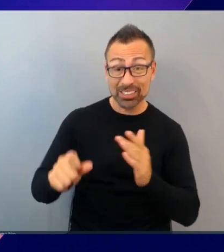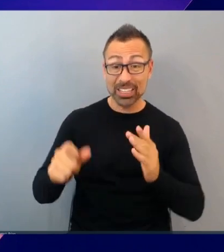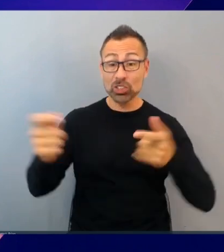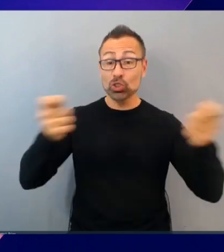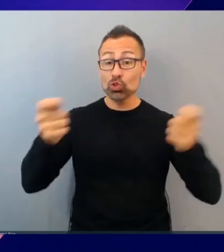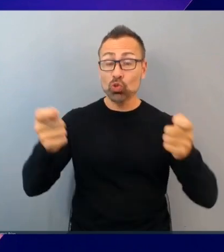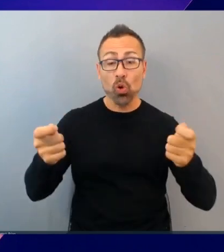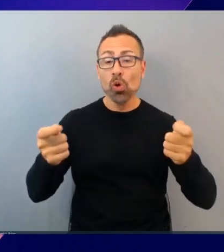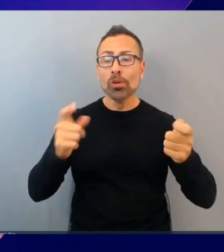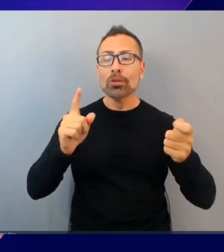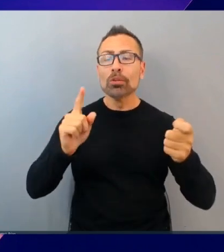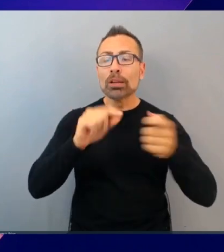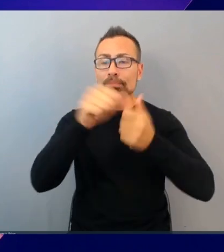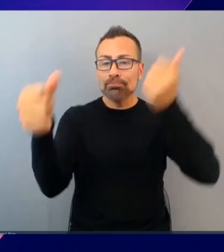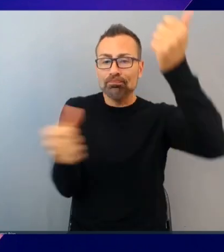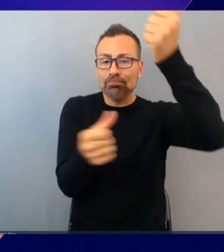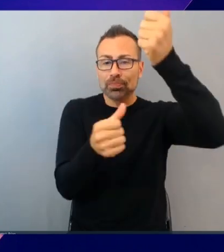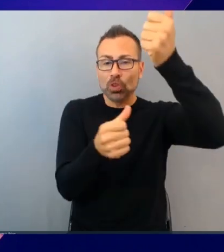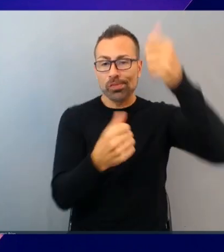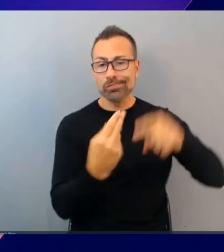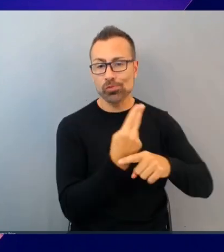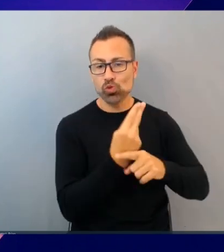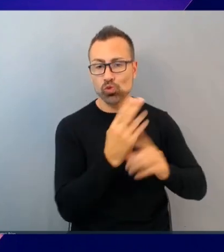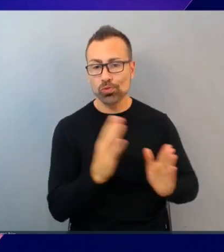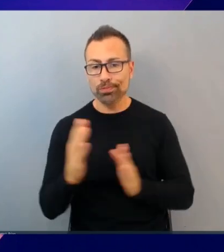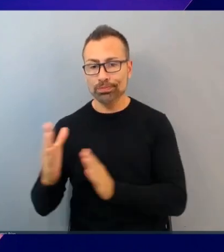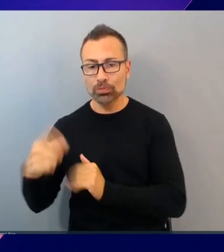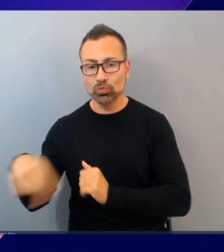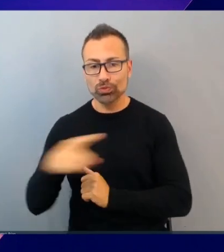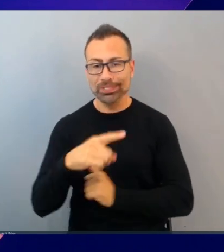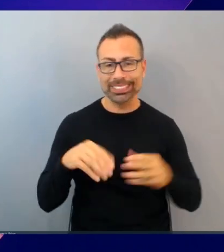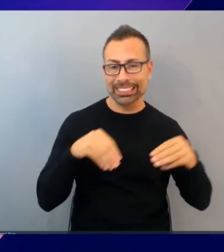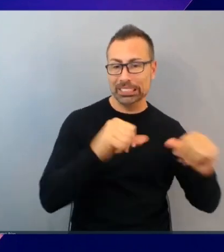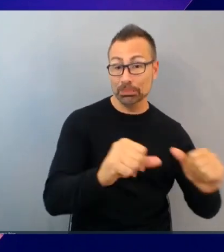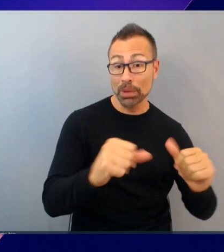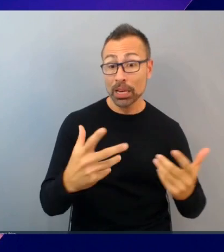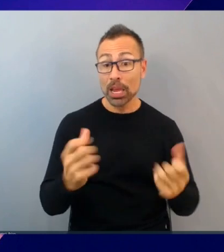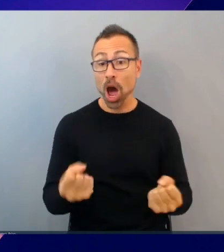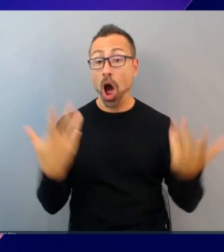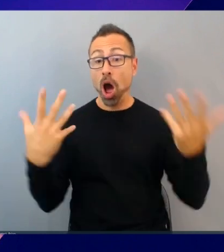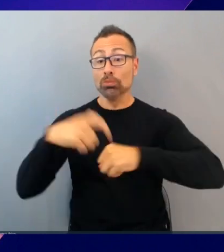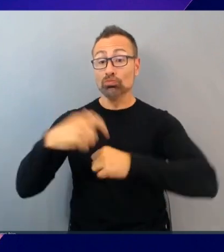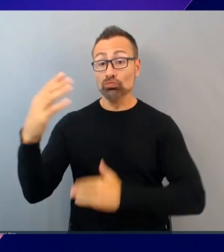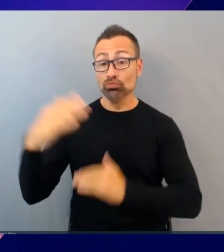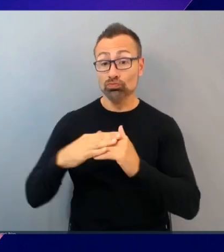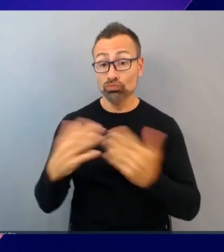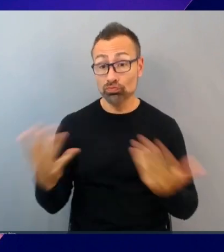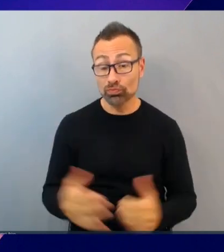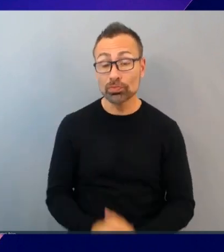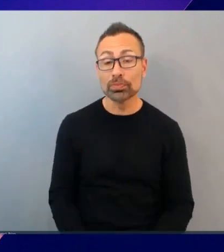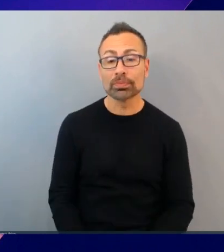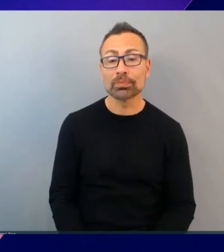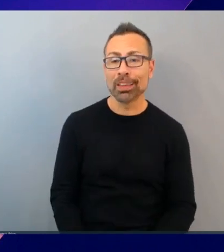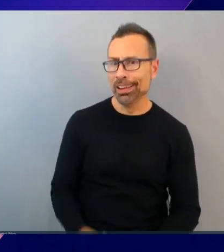in model training time and storage. That makes perfect- Sounds pretty egalitarian to me, I don't know. What do you think, Nathan? Yeah, it makes total sense to me. Yeah.